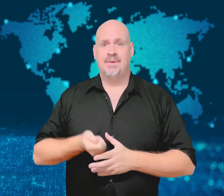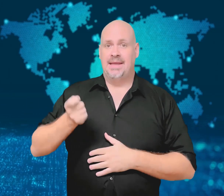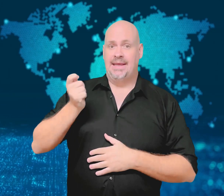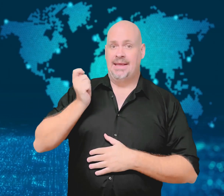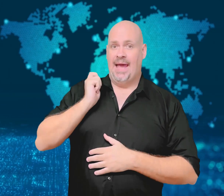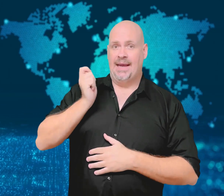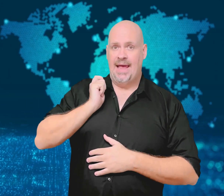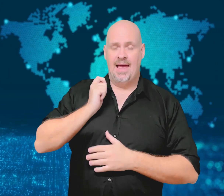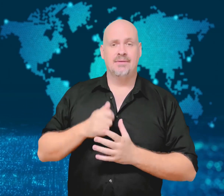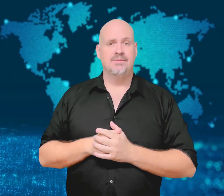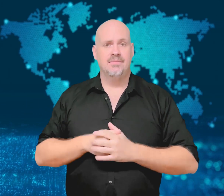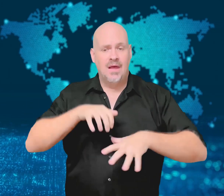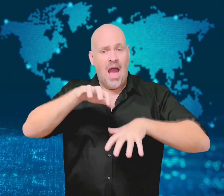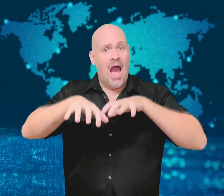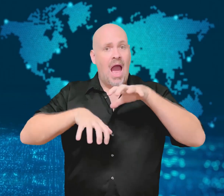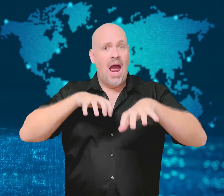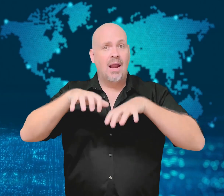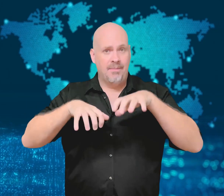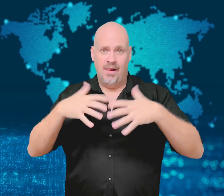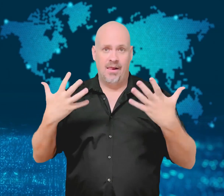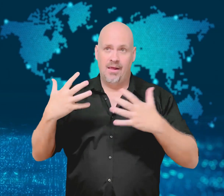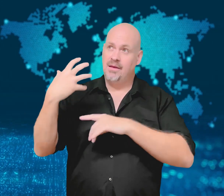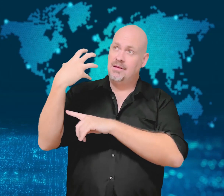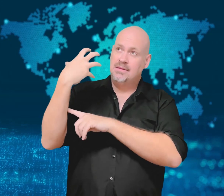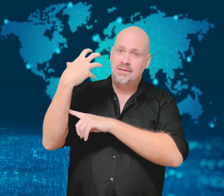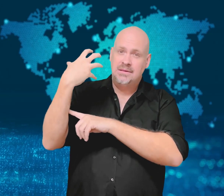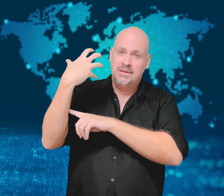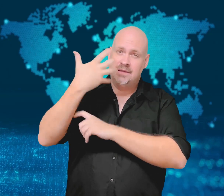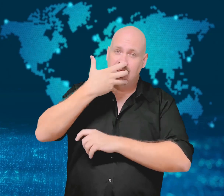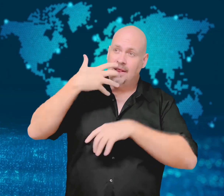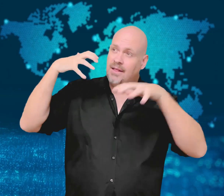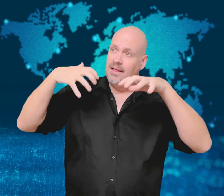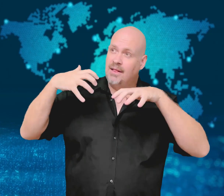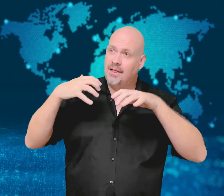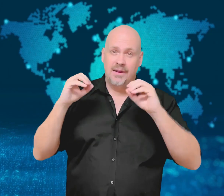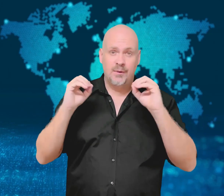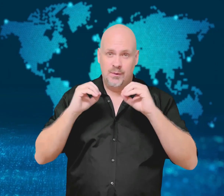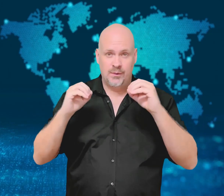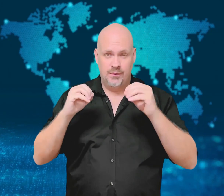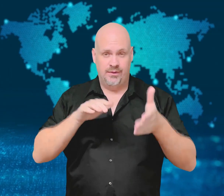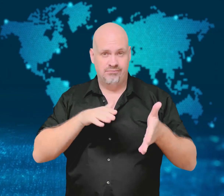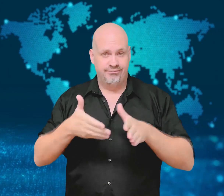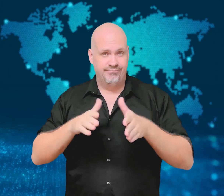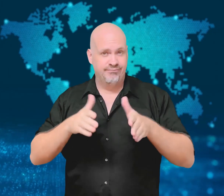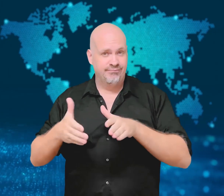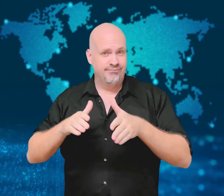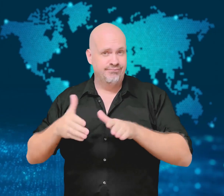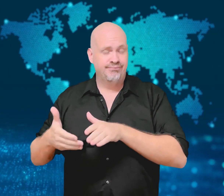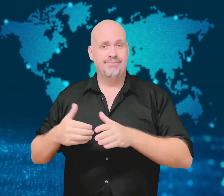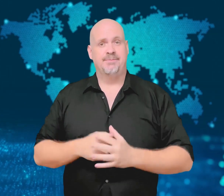Animals dying in drought